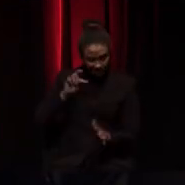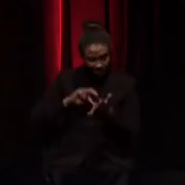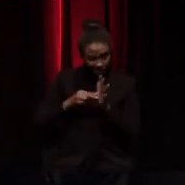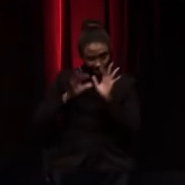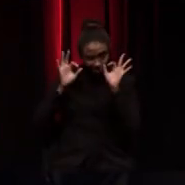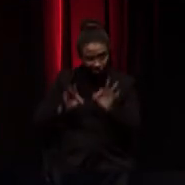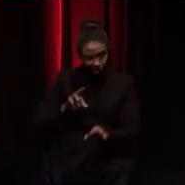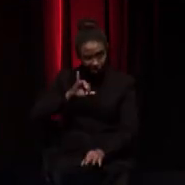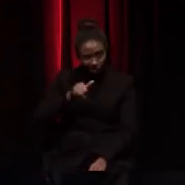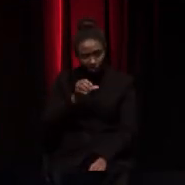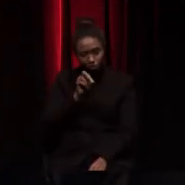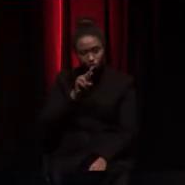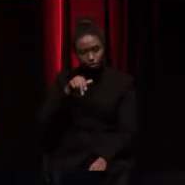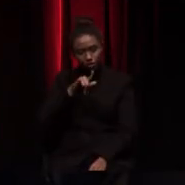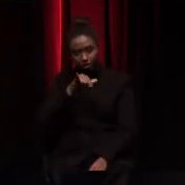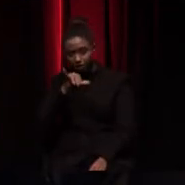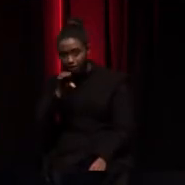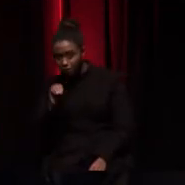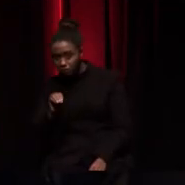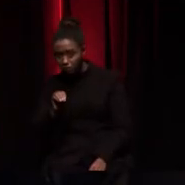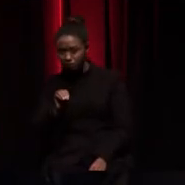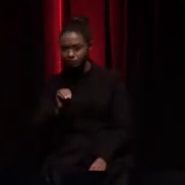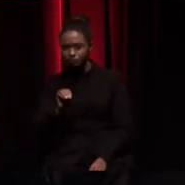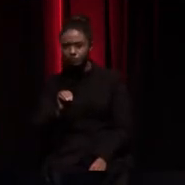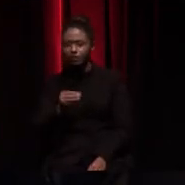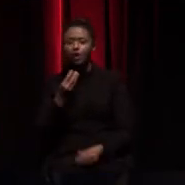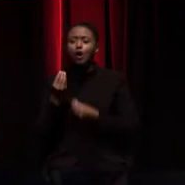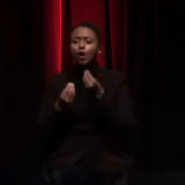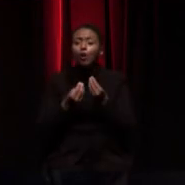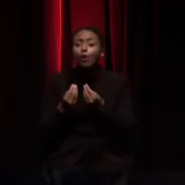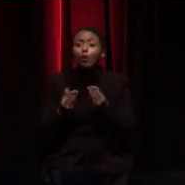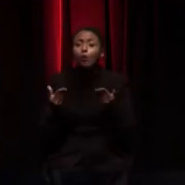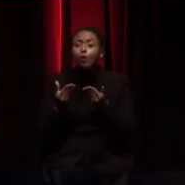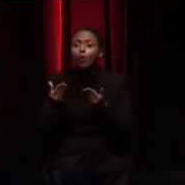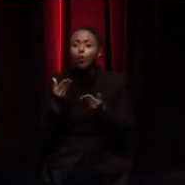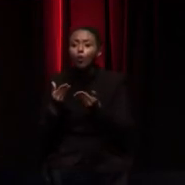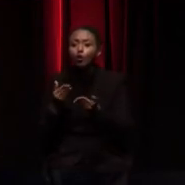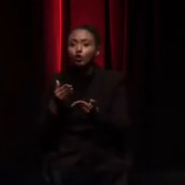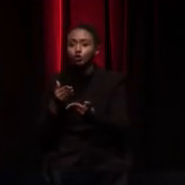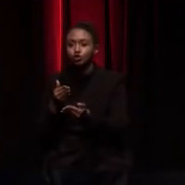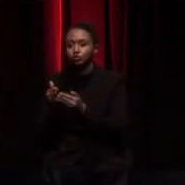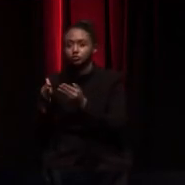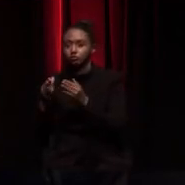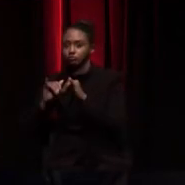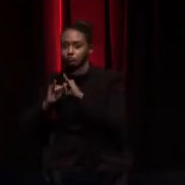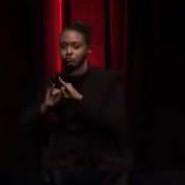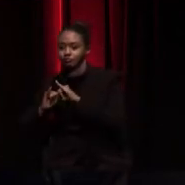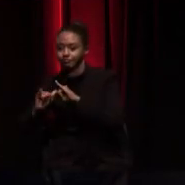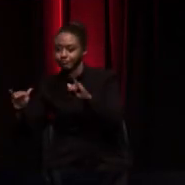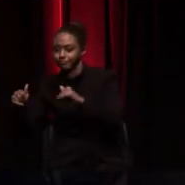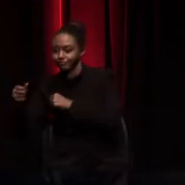What about the relationships between media organs and advertisers seeking to gain visibility